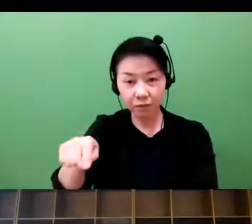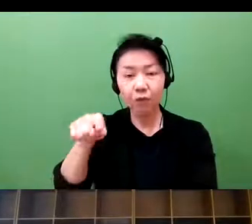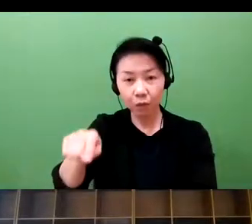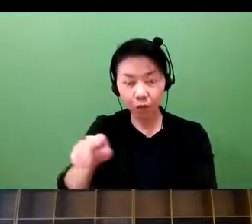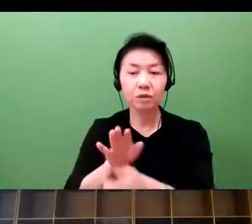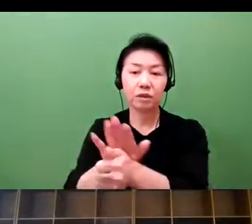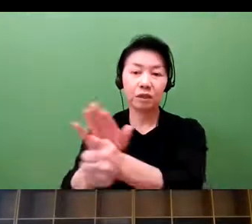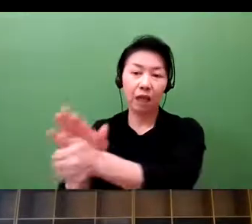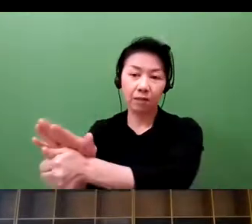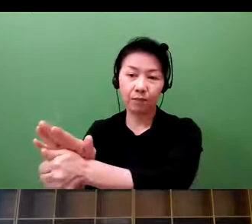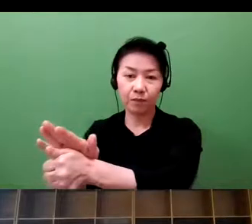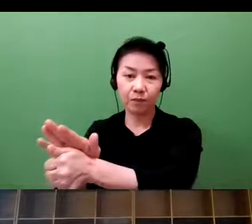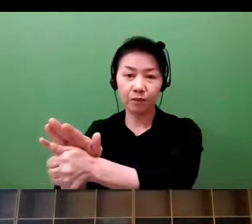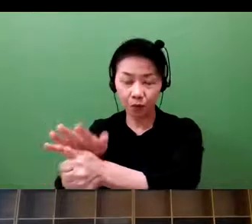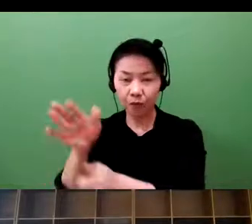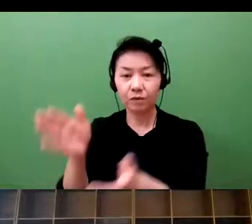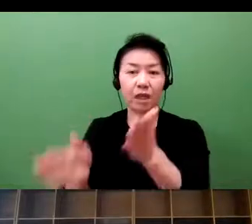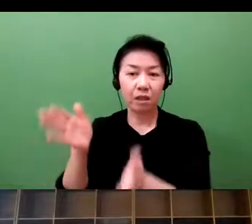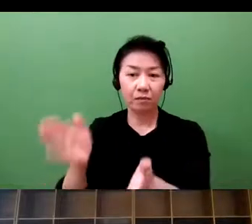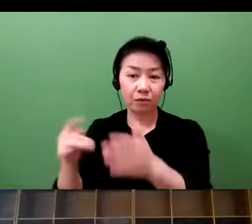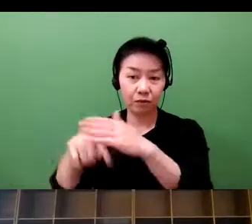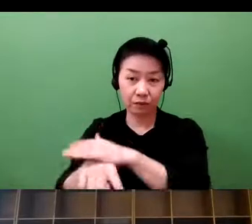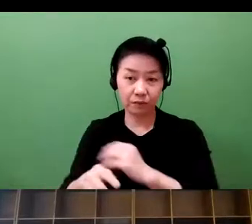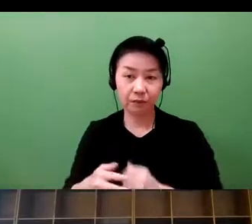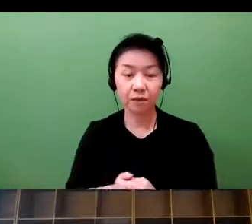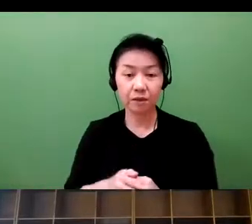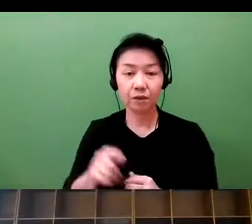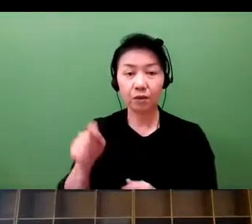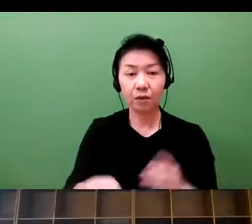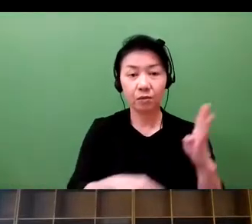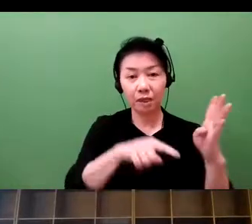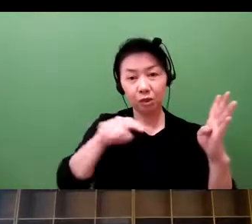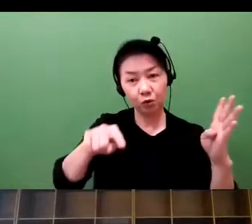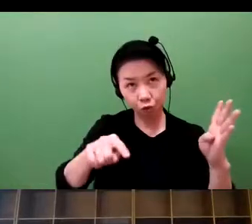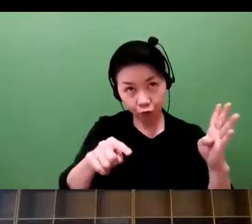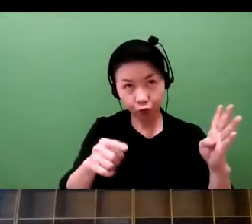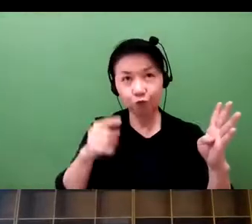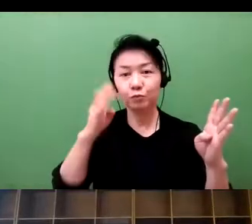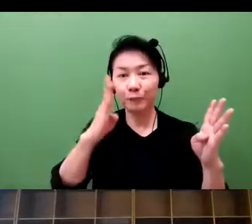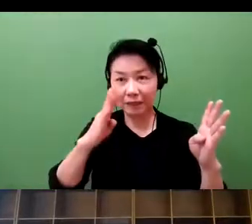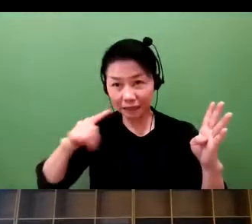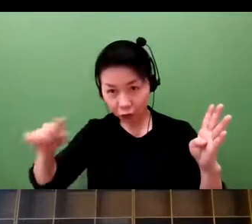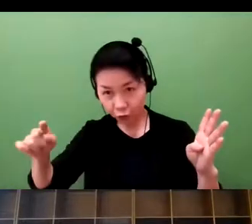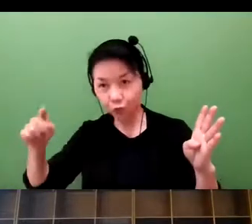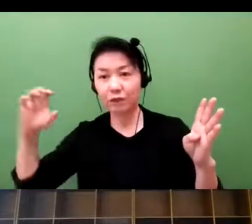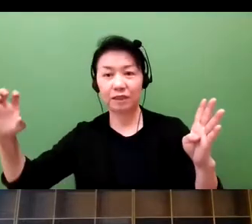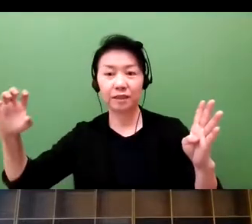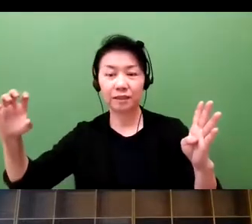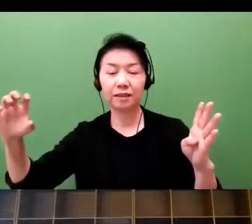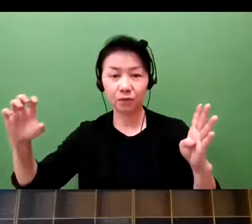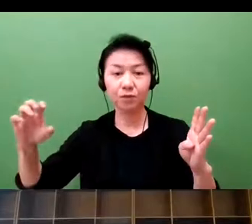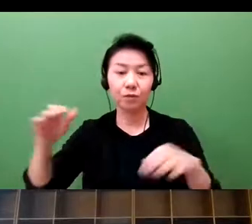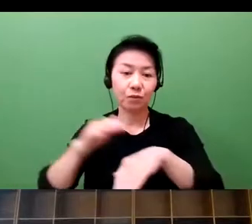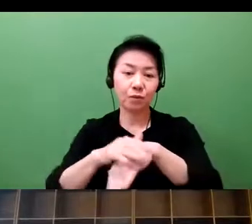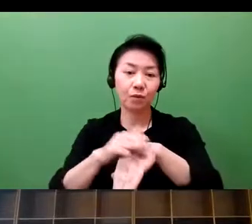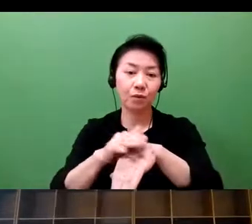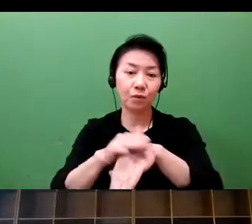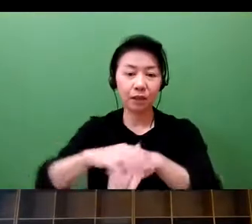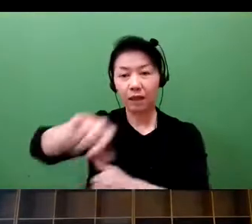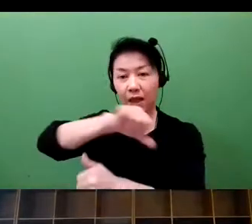And this is to help support the home doctors, as well as the home pharmacists. It's a B2B2C. It takes the form of an app.